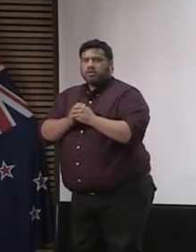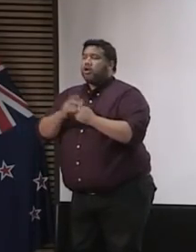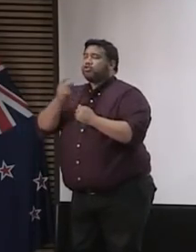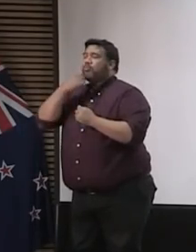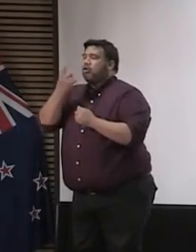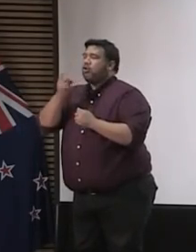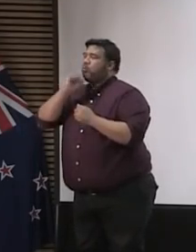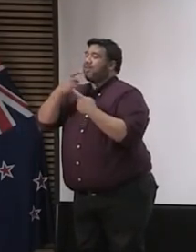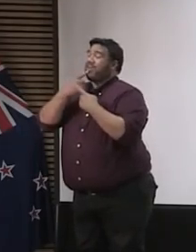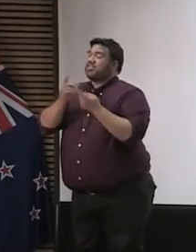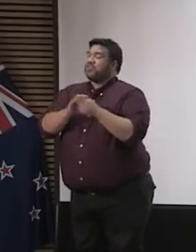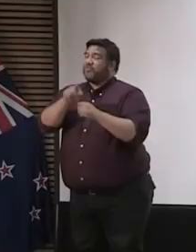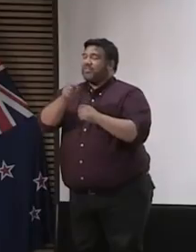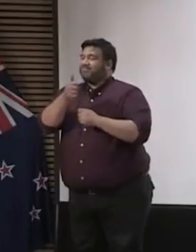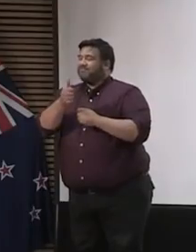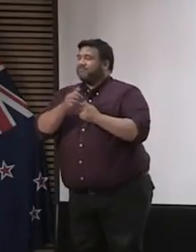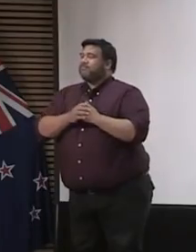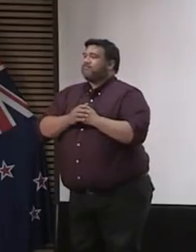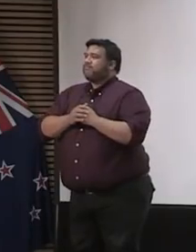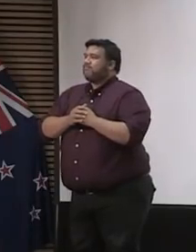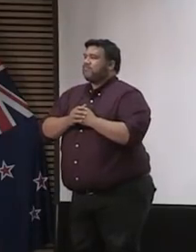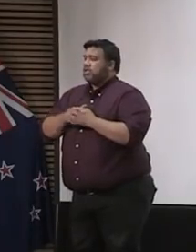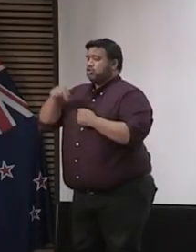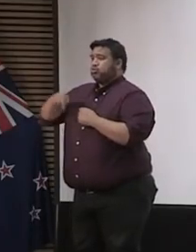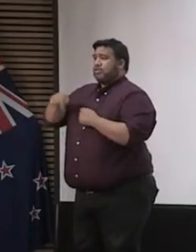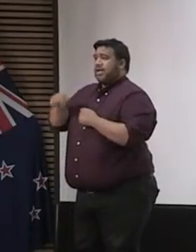One of thethings happening later ontoday is that Minister Sagewill be talking directly